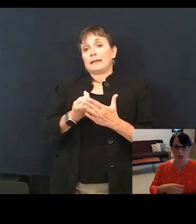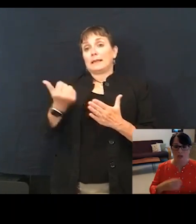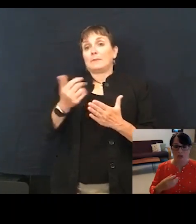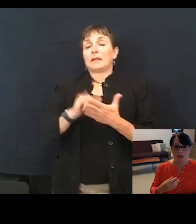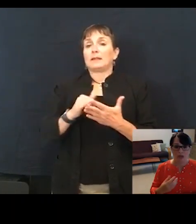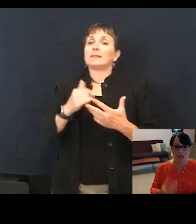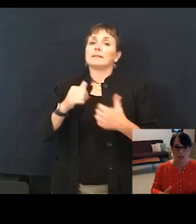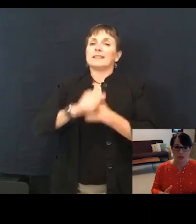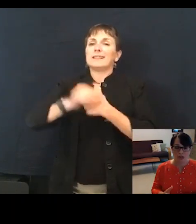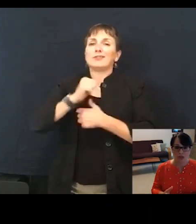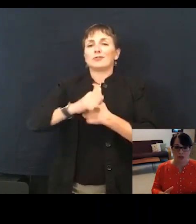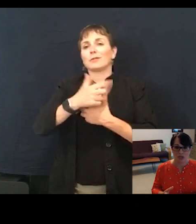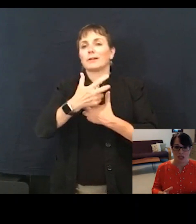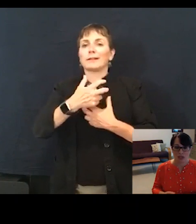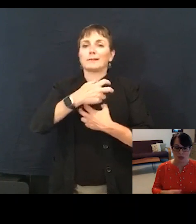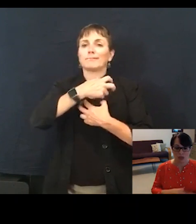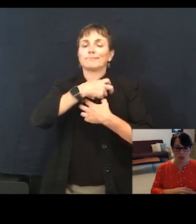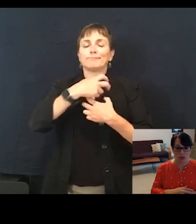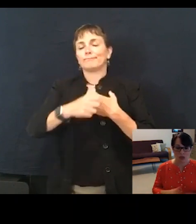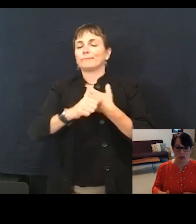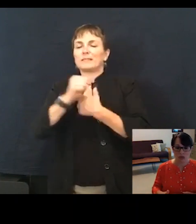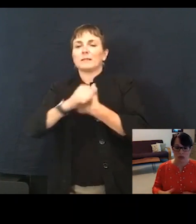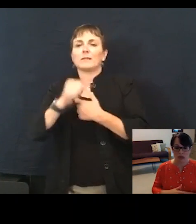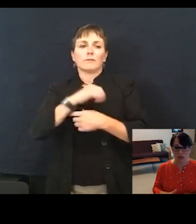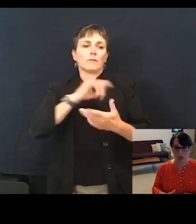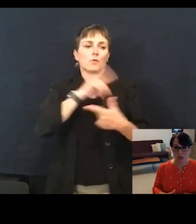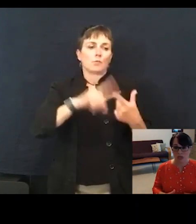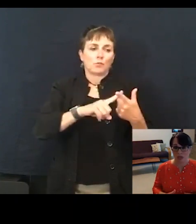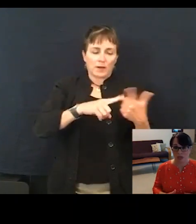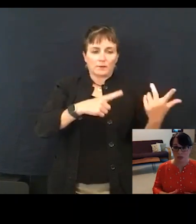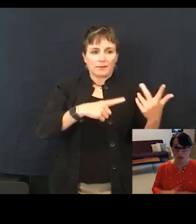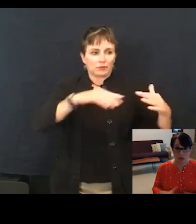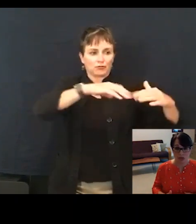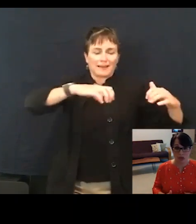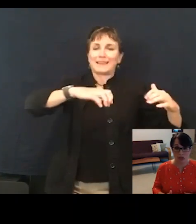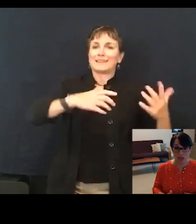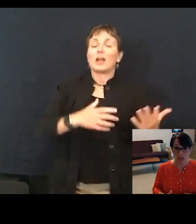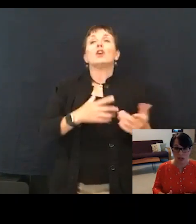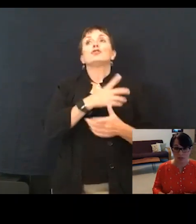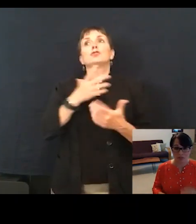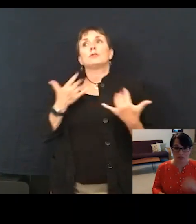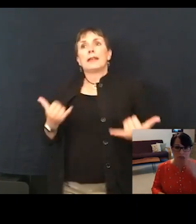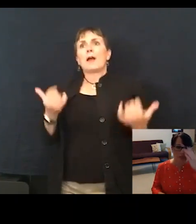But the next question is, can we reduce or eliminate its formation altogether?